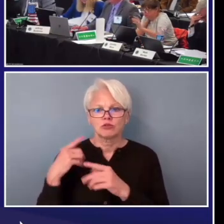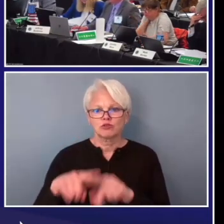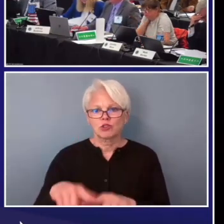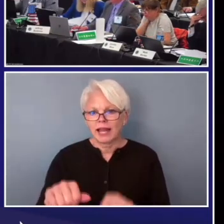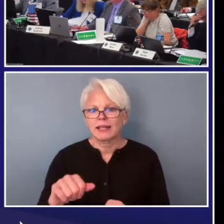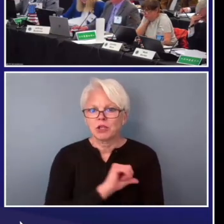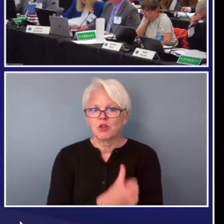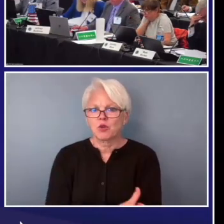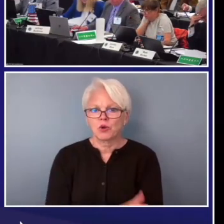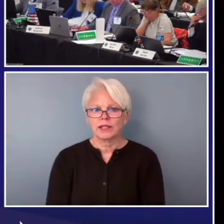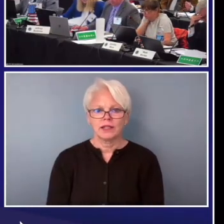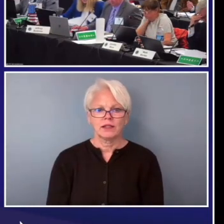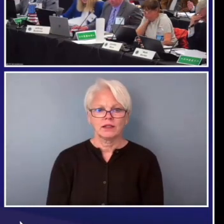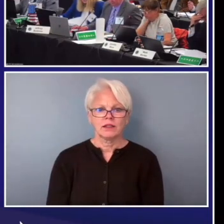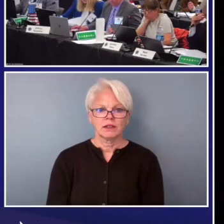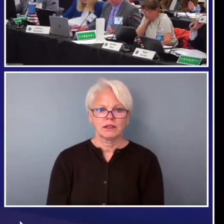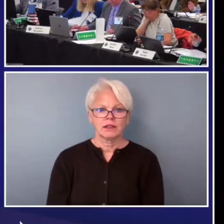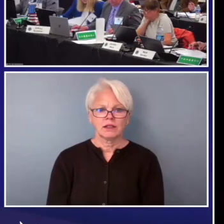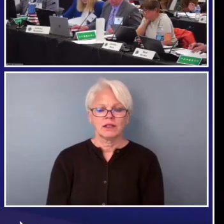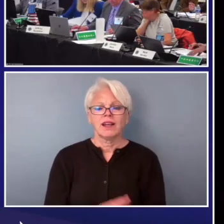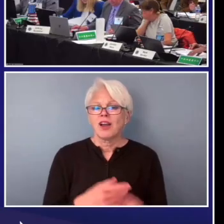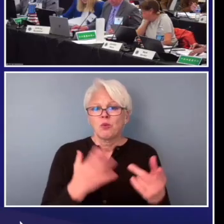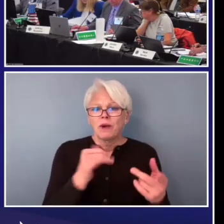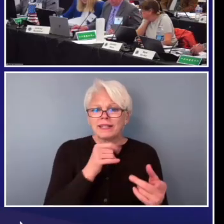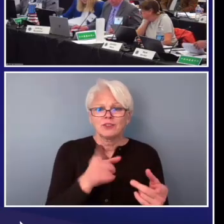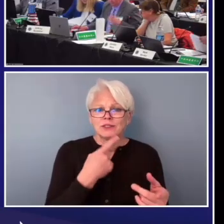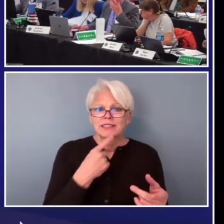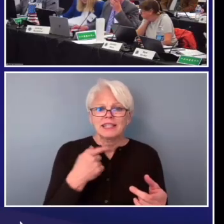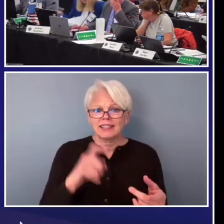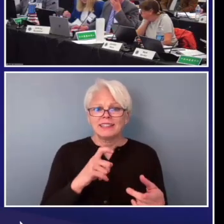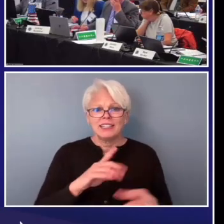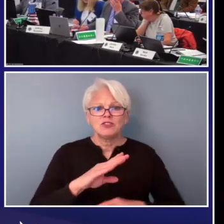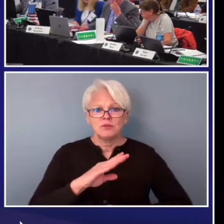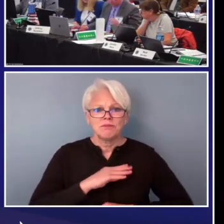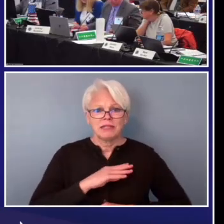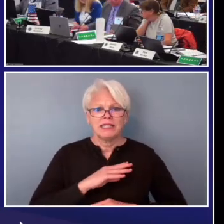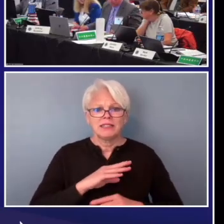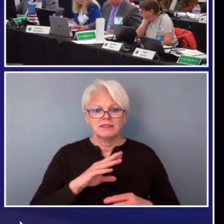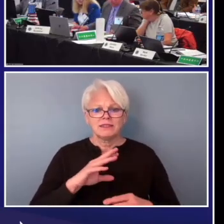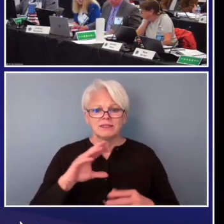they need to meet section 496? I mean, the criteria that's under law, like, I mean,